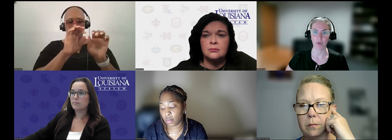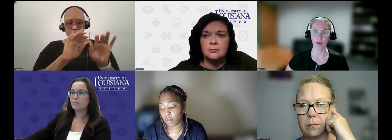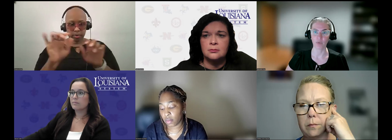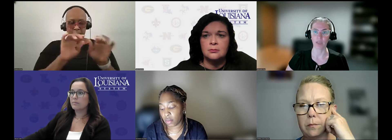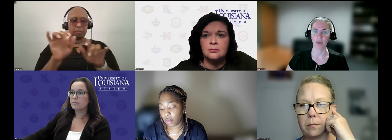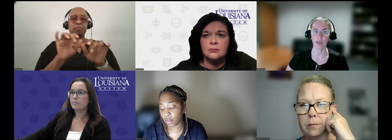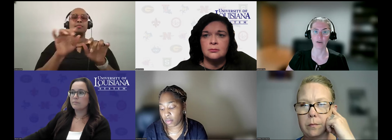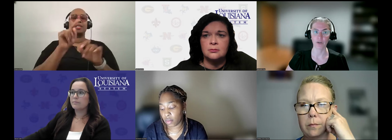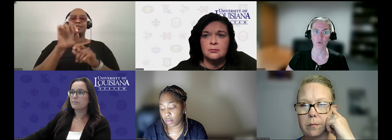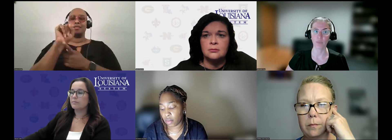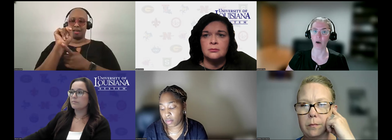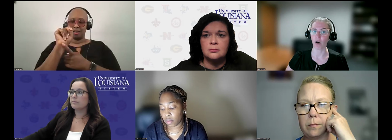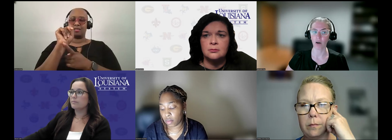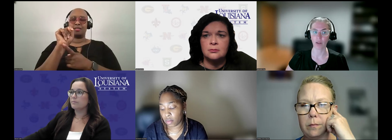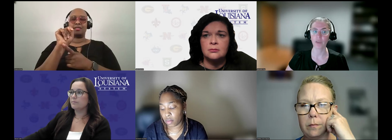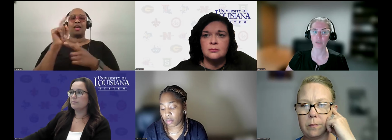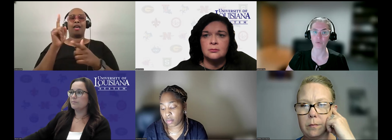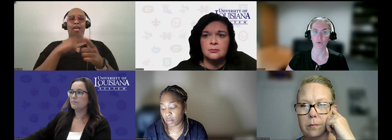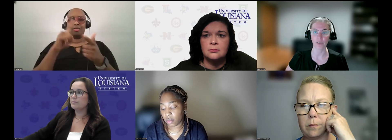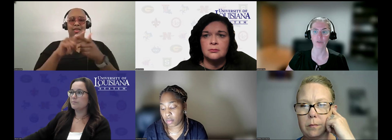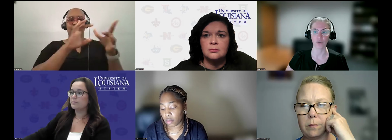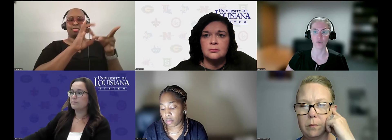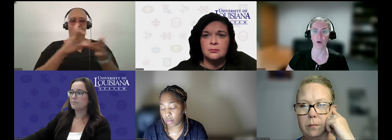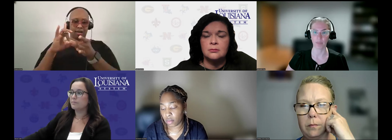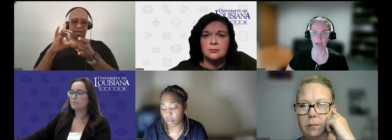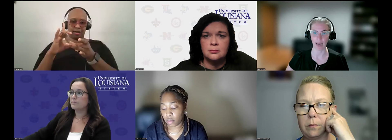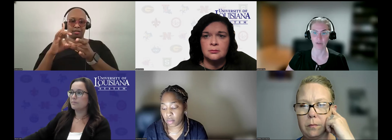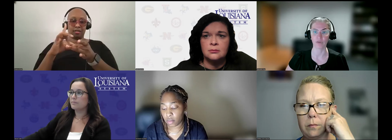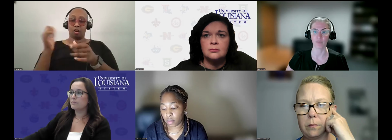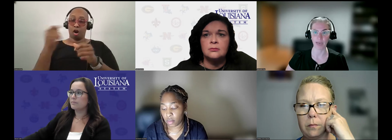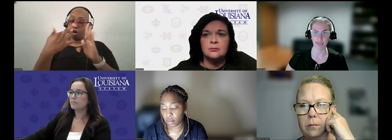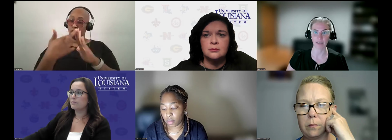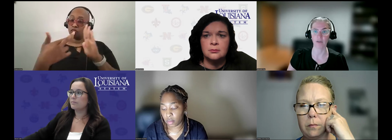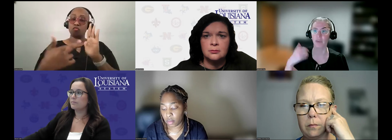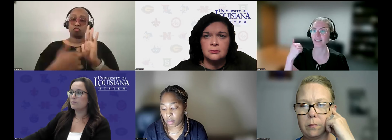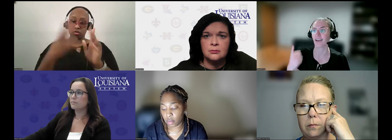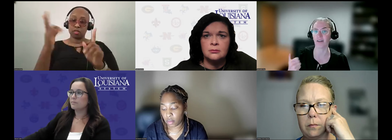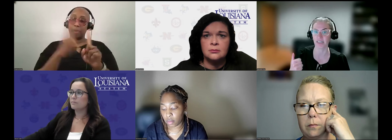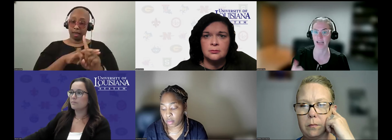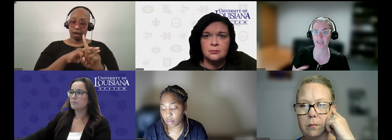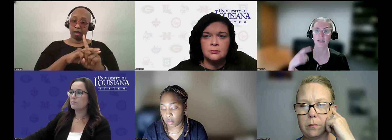be really individual, but all of these rules do apply. So those basics of things like alt text,